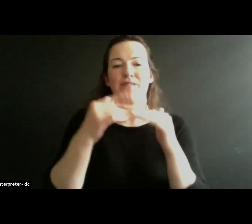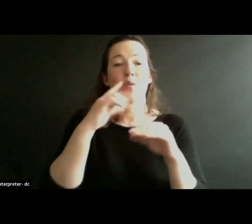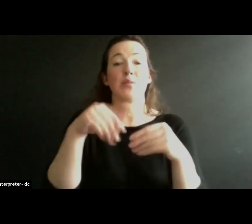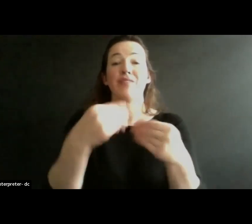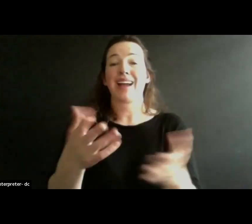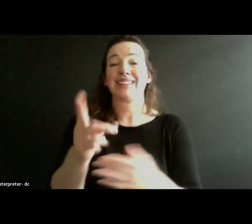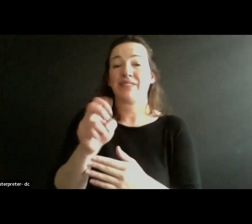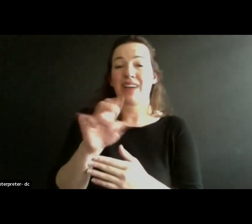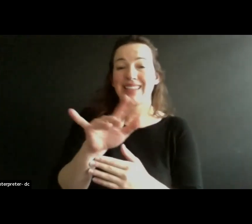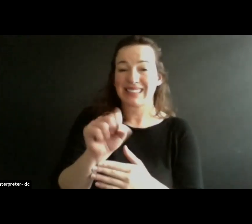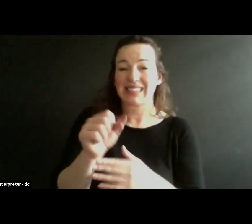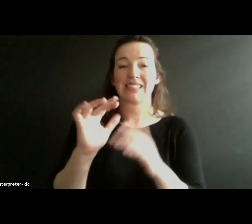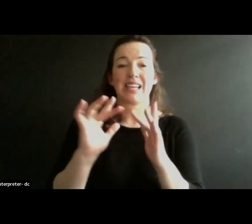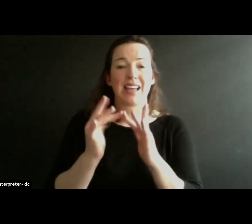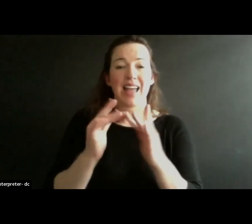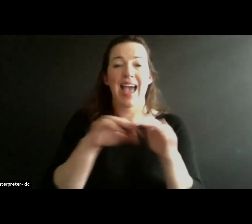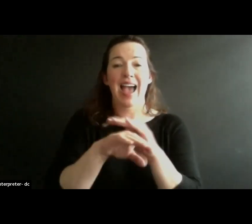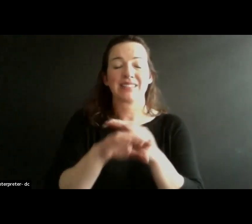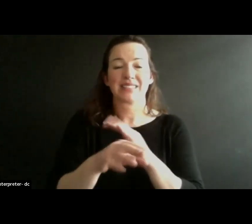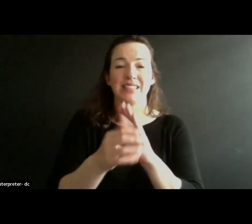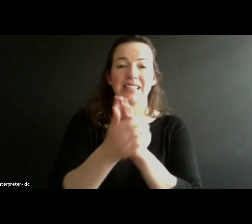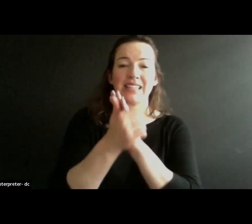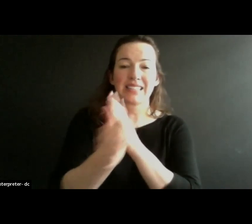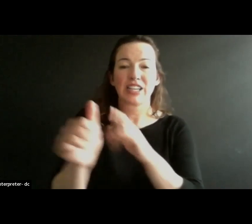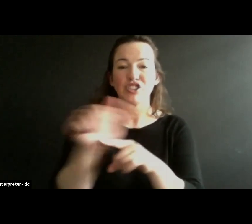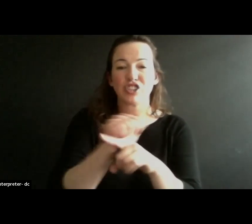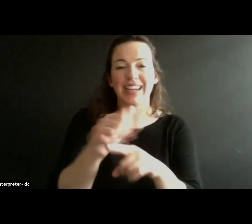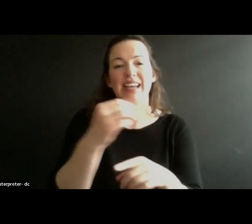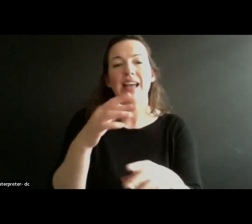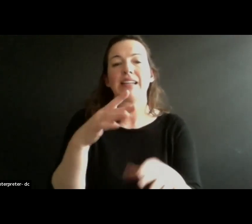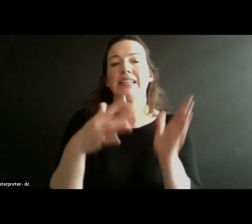Internet access digital digital skills, training and technical support. 2 communities on the